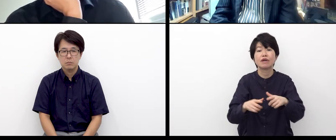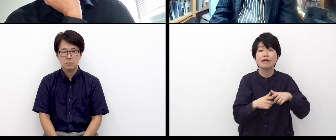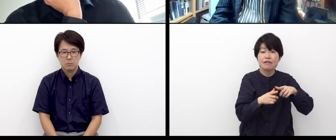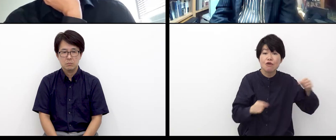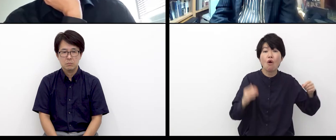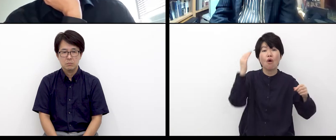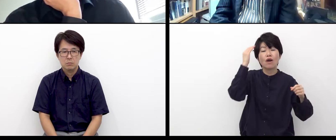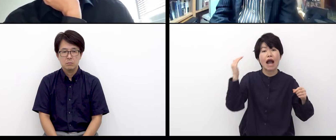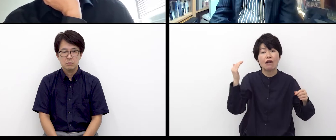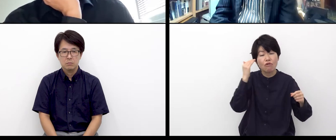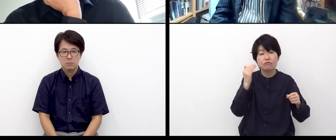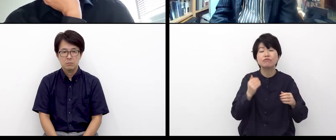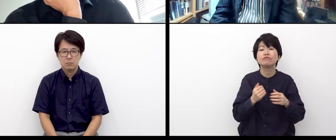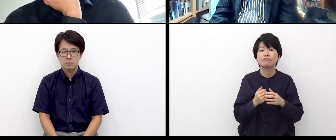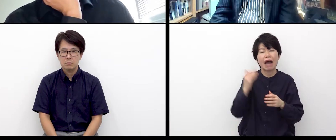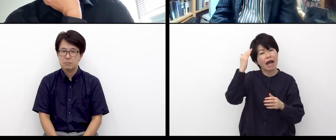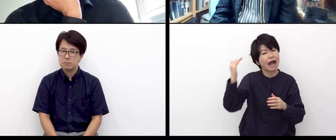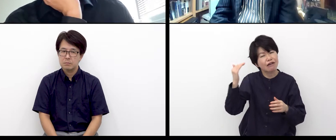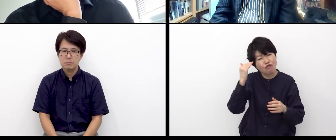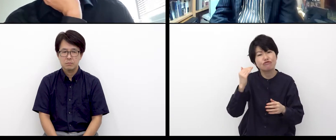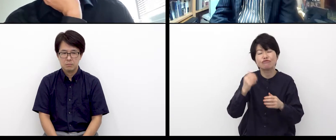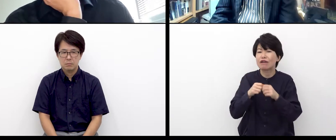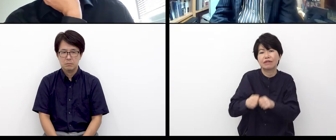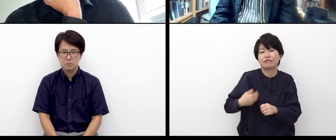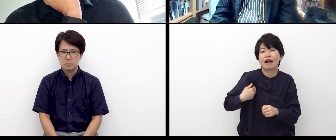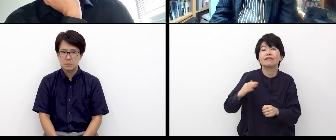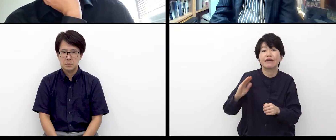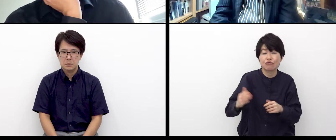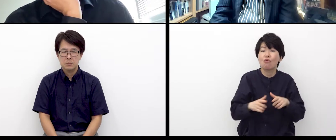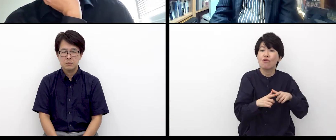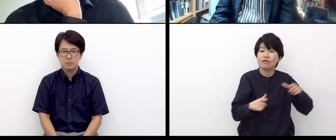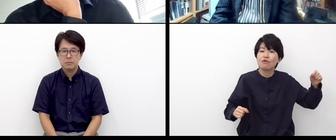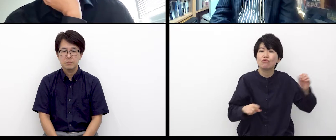In Japan and South Korea, maybe—at least in Japan, as I don’t check the data in South Korea in details—,